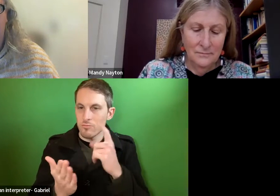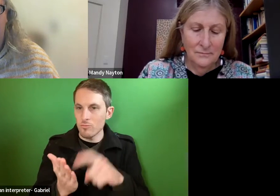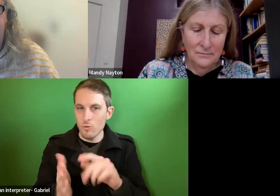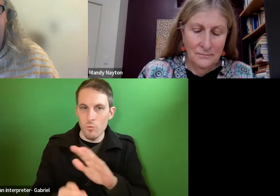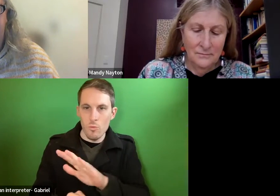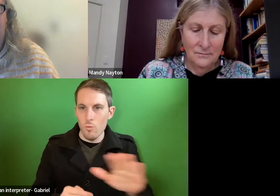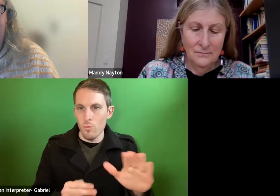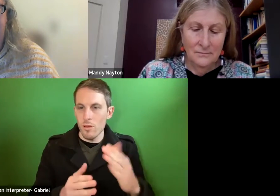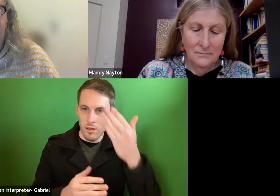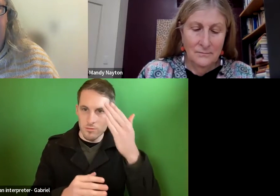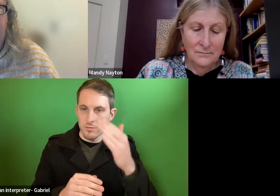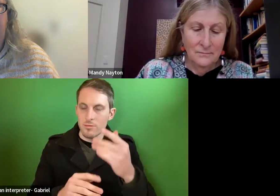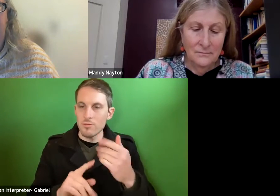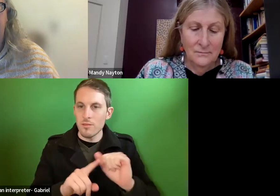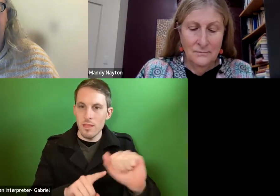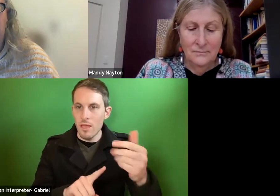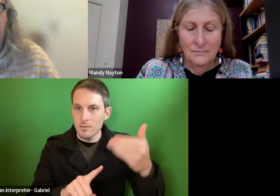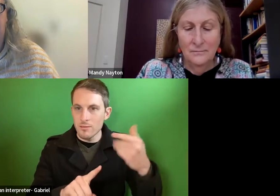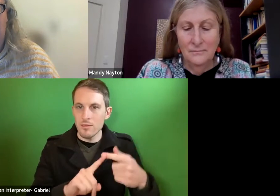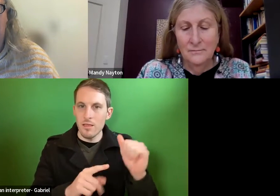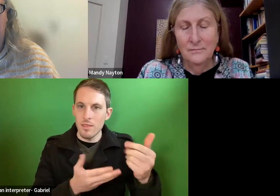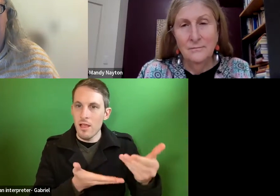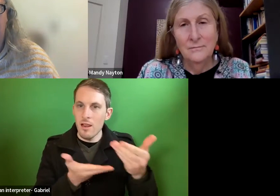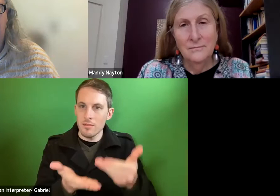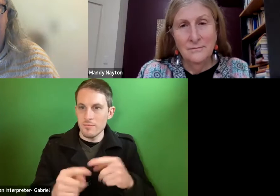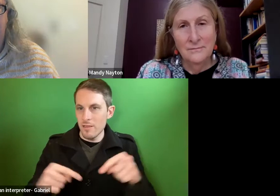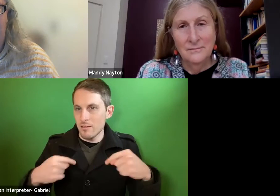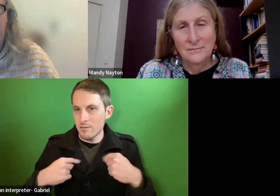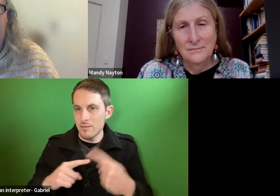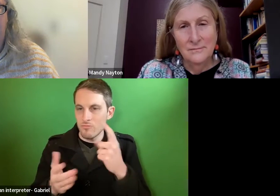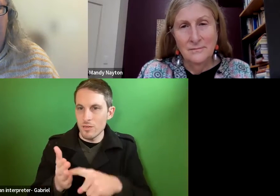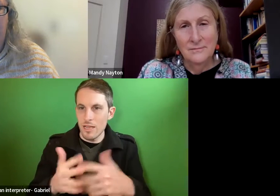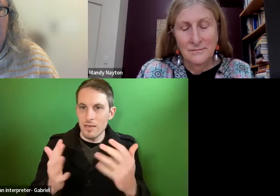their legacy to us and any Aboriginal and Torres Strait Islander. Are people participating in the